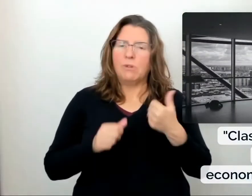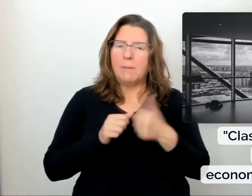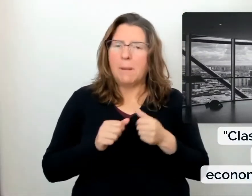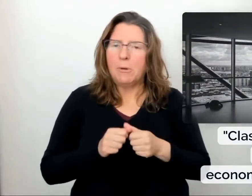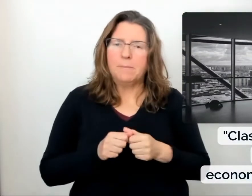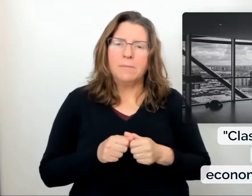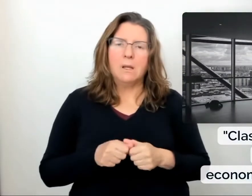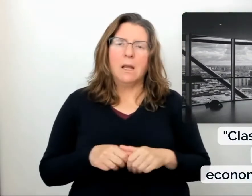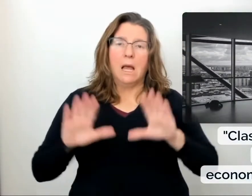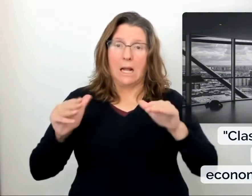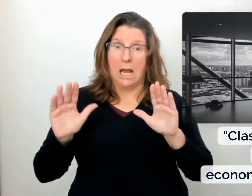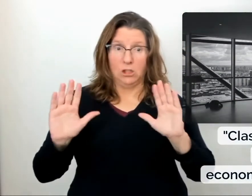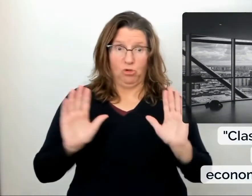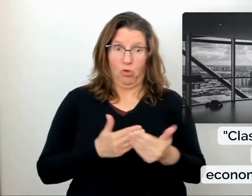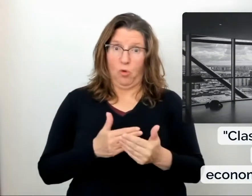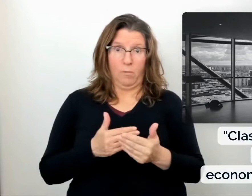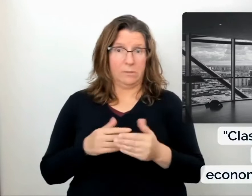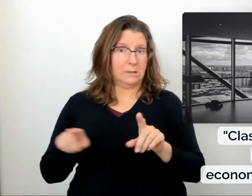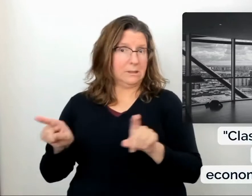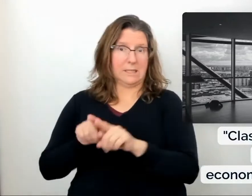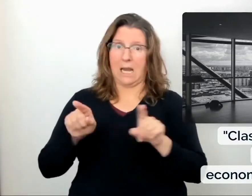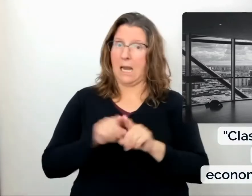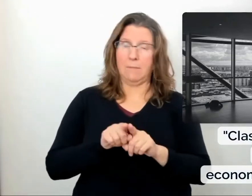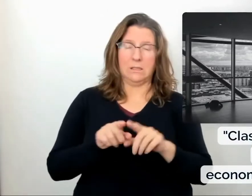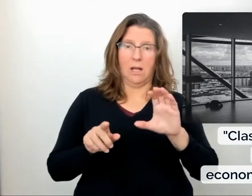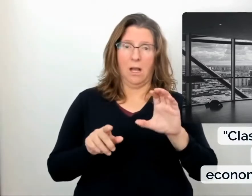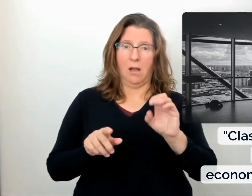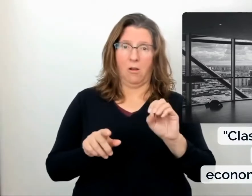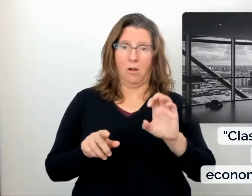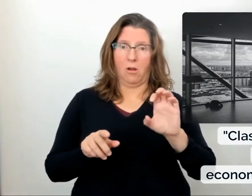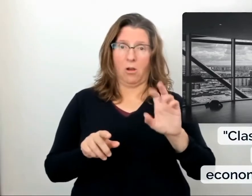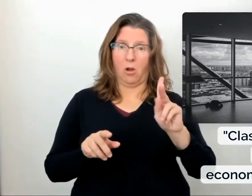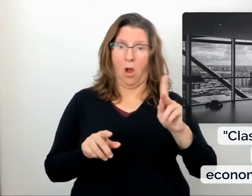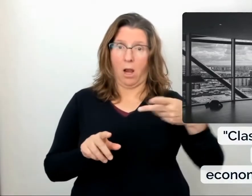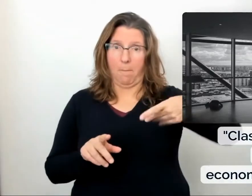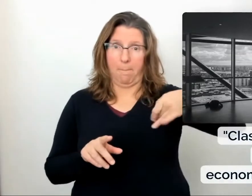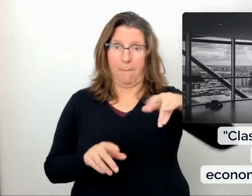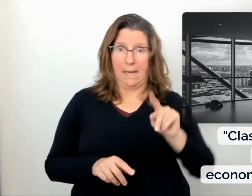This quote that "classrooms are the cockpits of the economy"